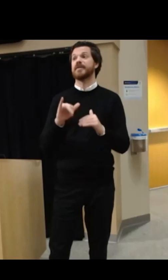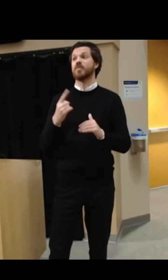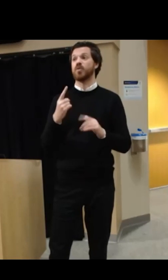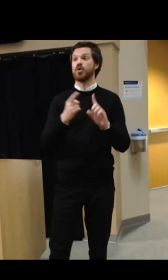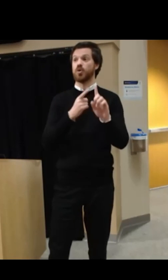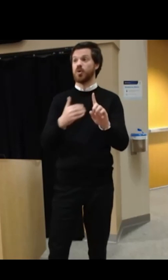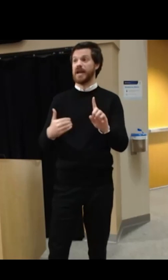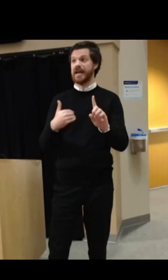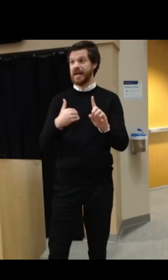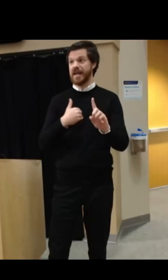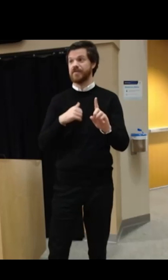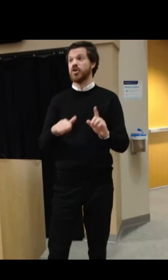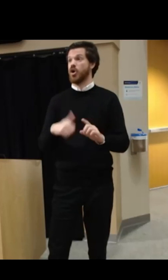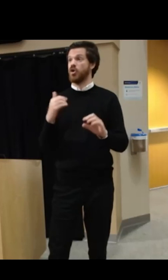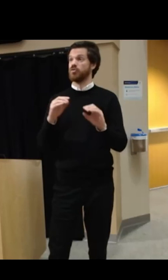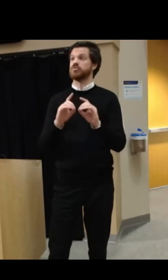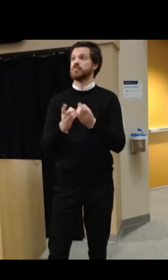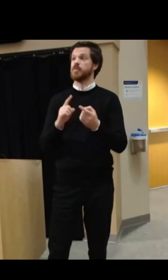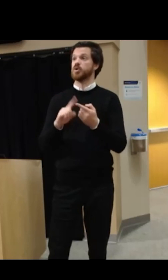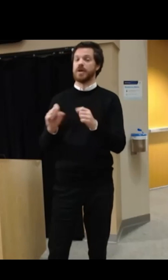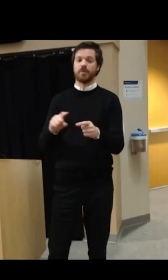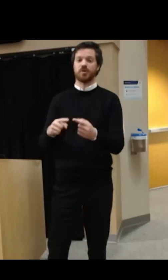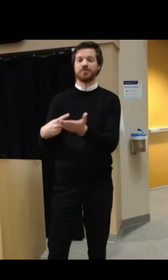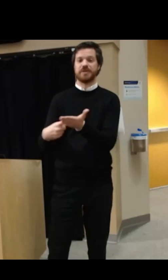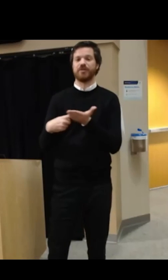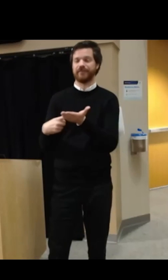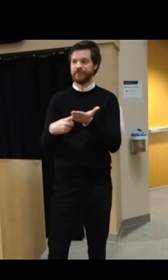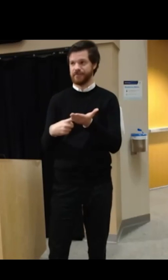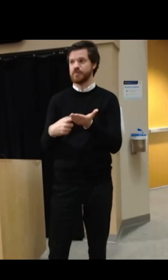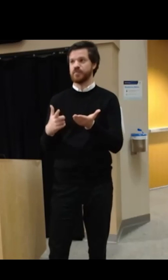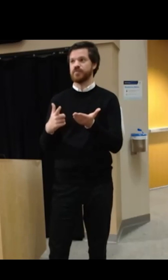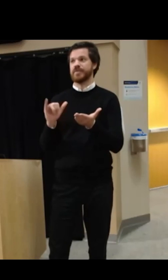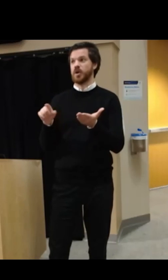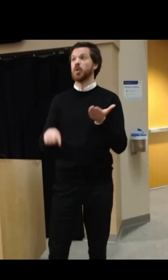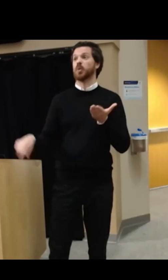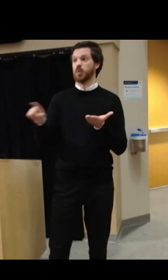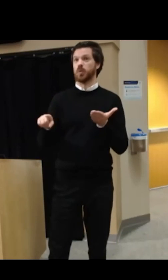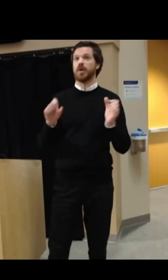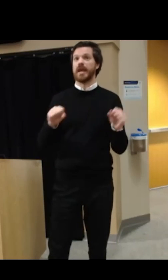had for other departments to be able to debrief that you know if you guys are able to and you guys